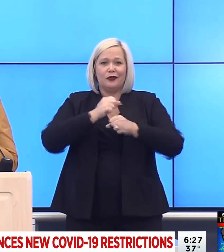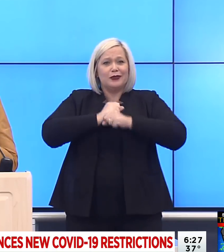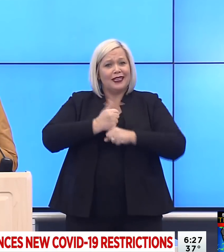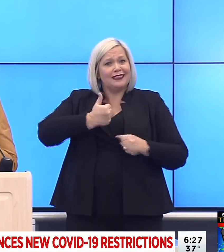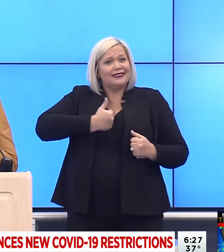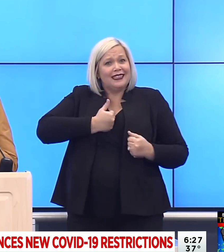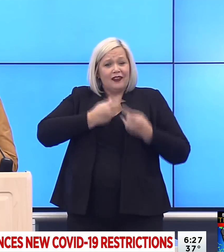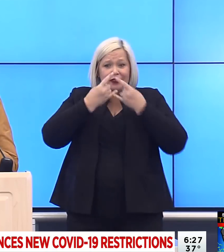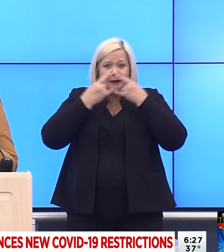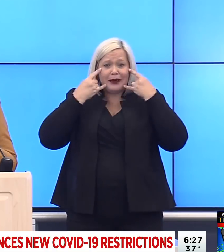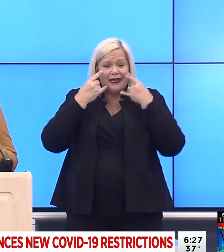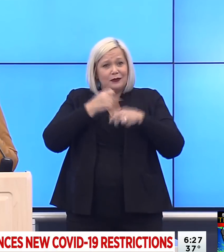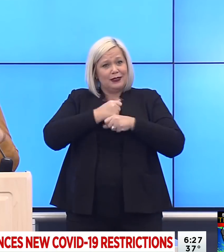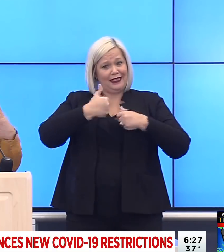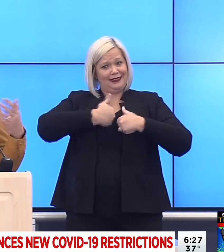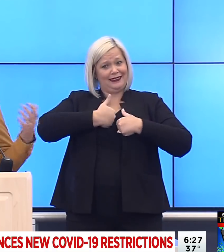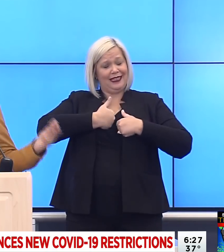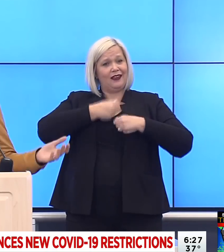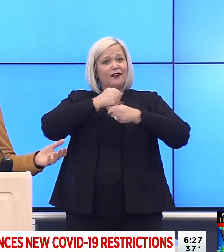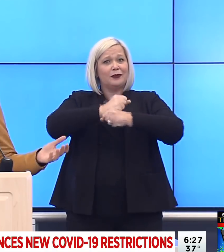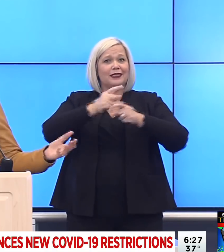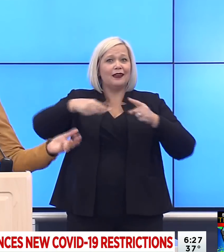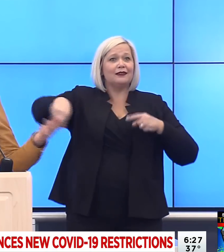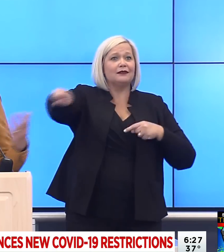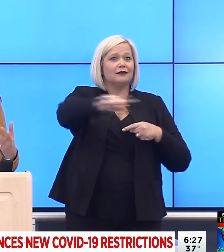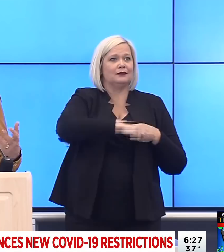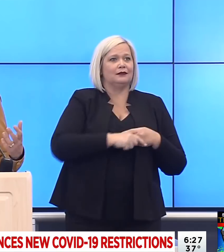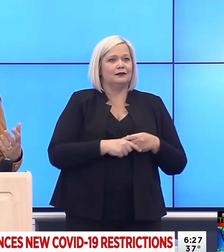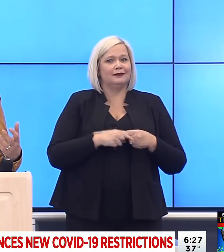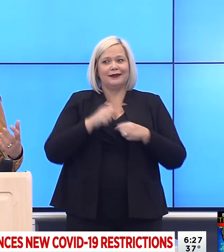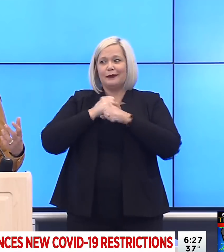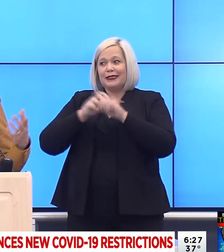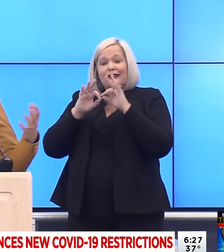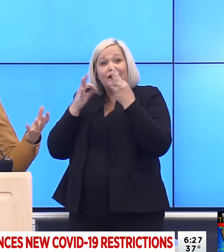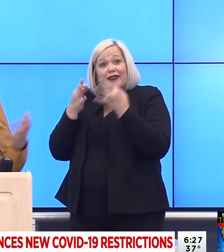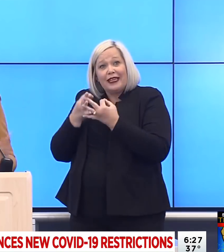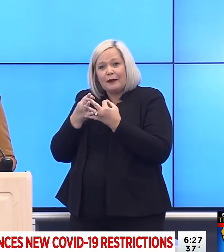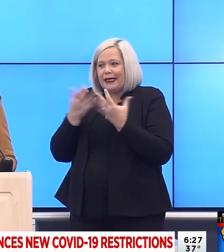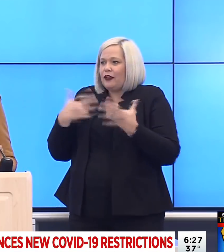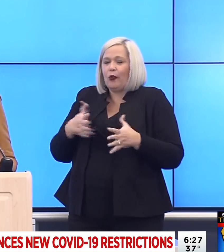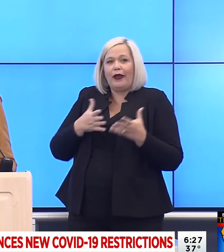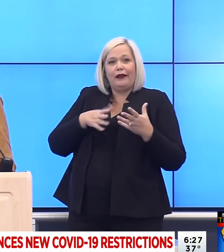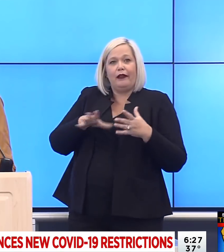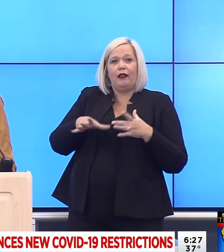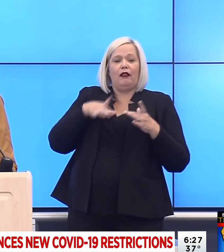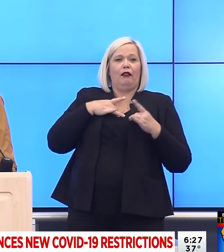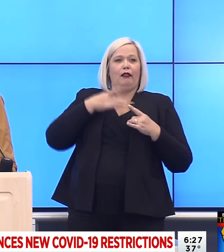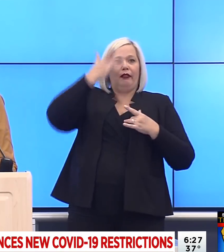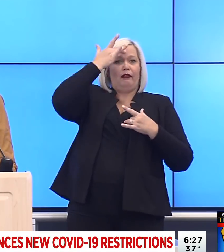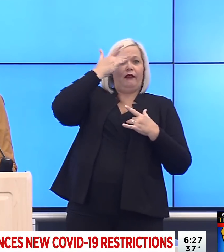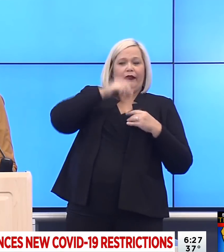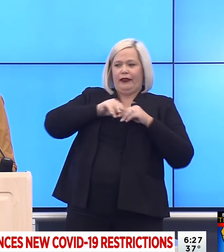TO BE IN A MUCH STRONGER POSITION AND SO IT'S IS DOING YOUR PART TO PROTECT YOURSELF